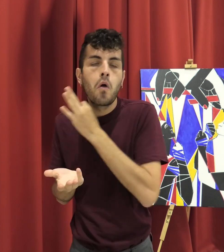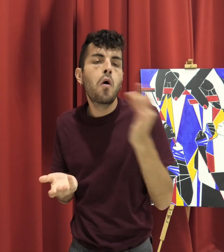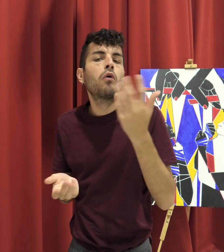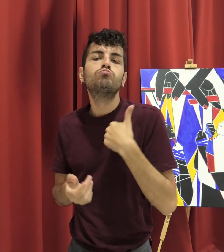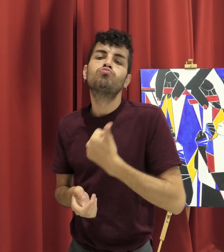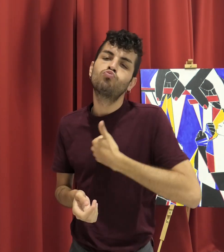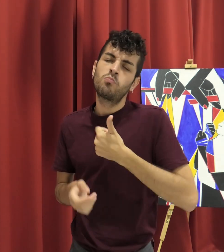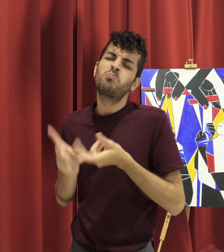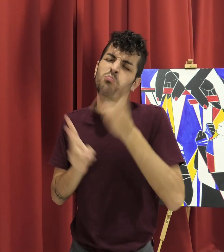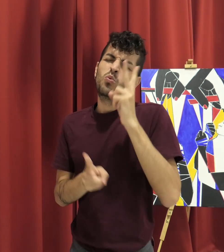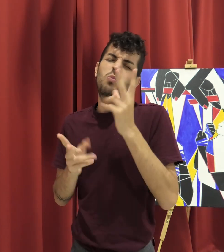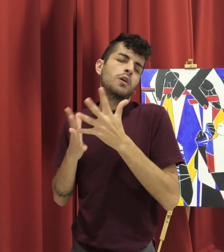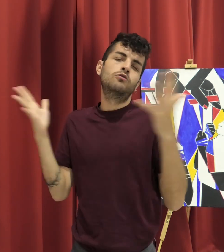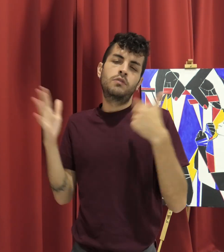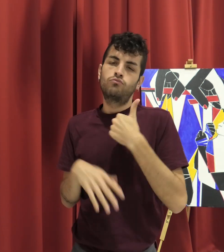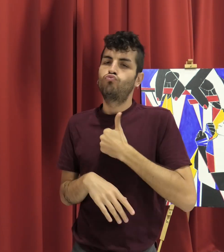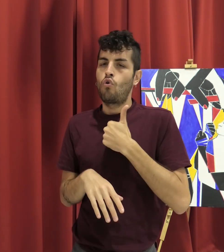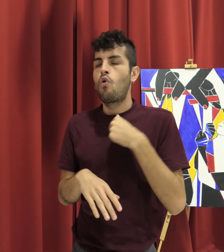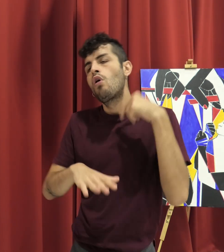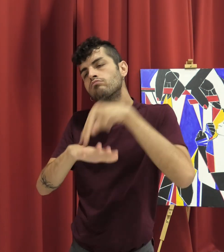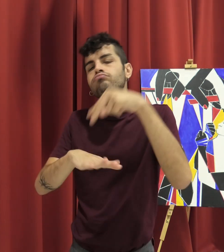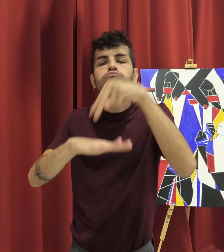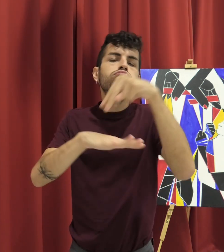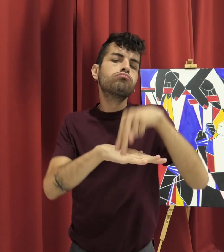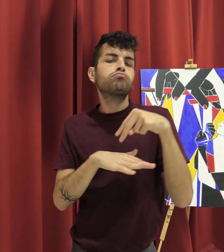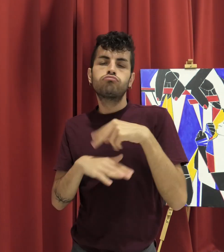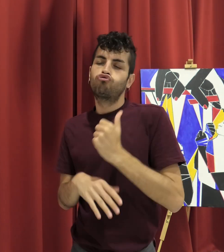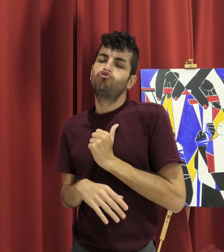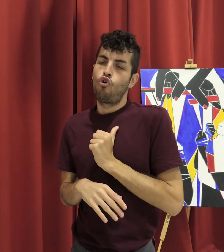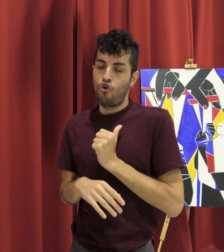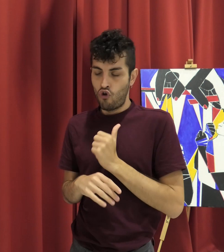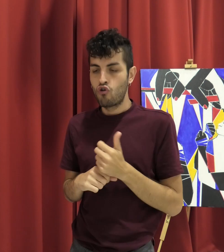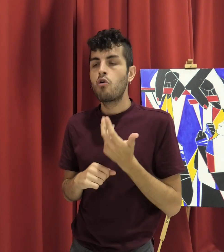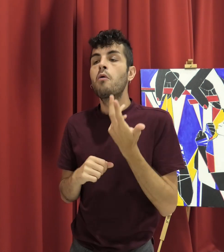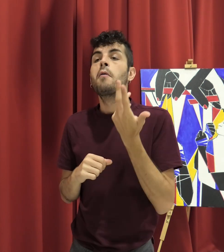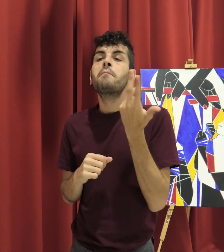and who had a passion for theatre, but most of the time I work alone.